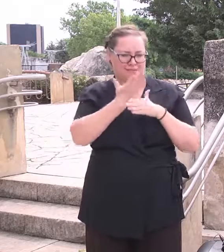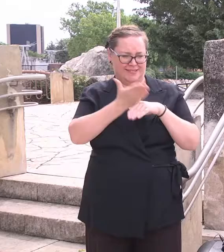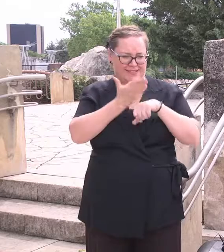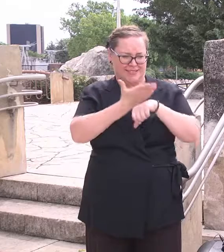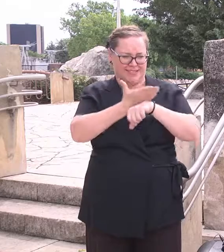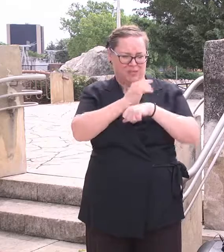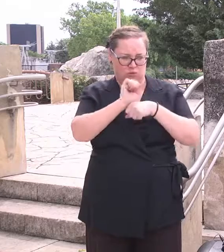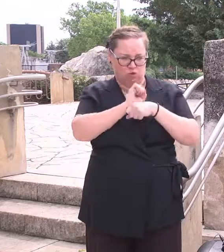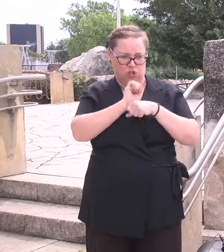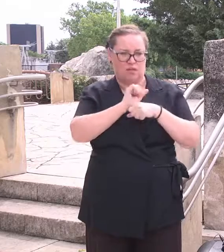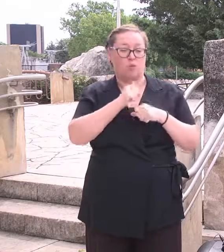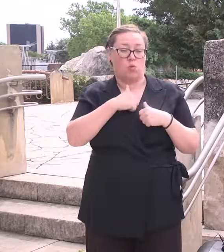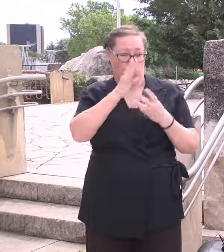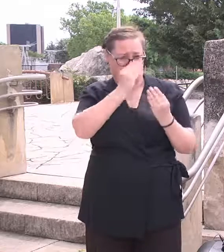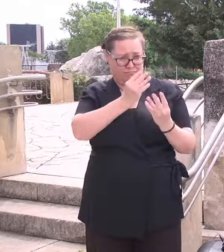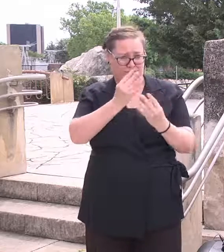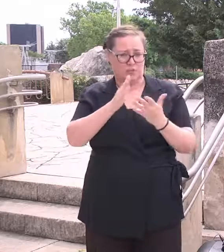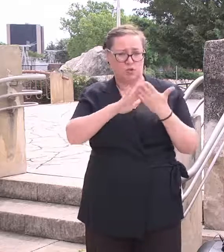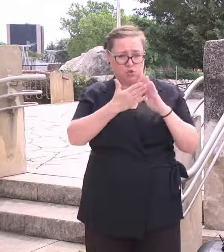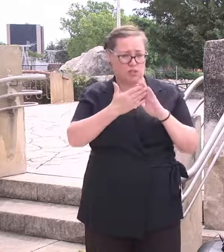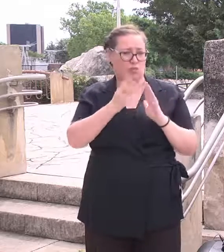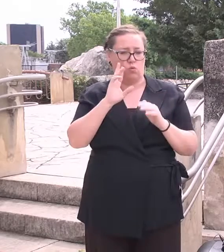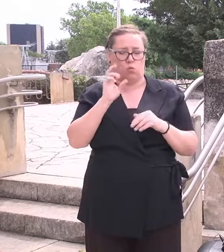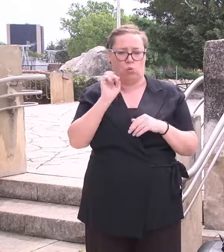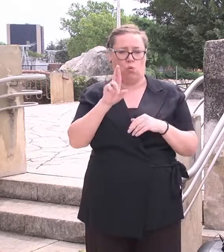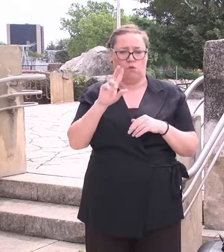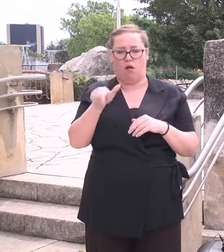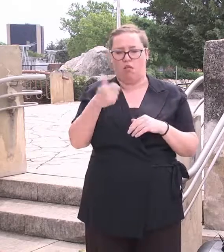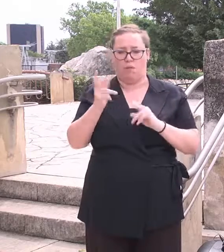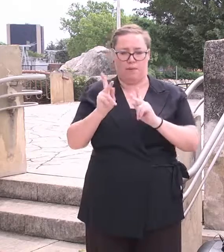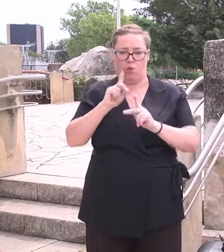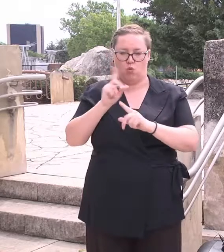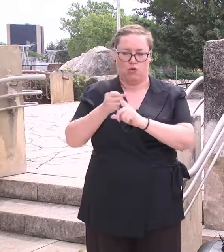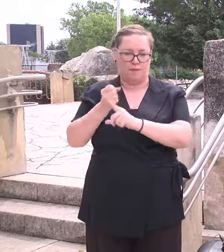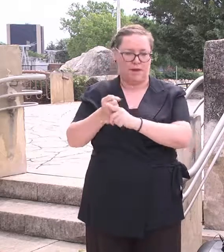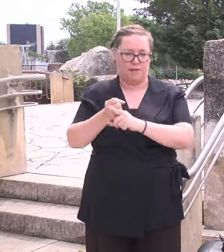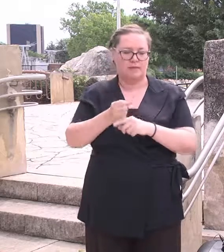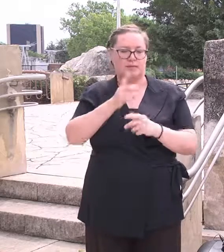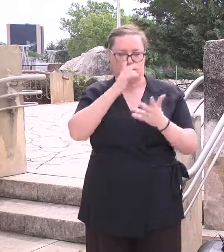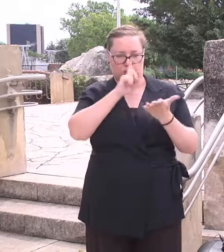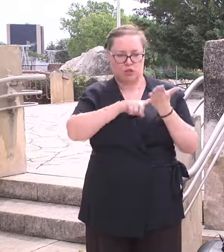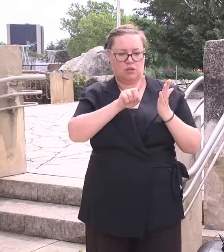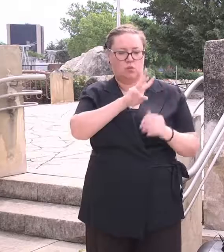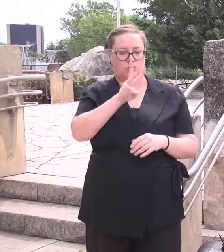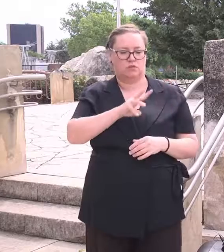for the community or anyone this impacts they will be available at ww.gov alert